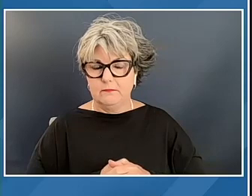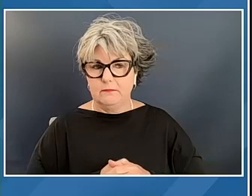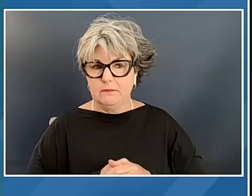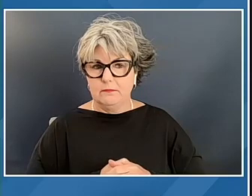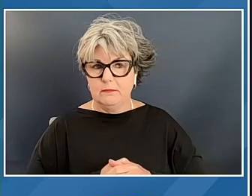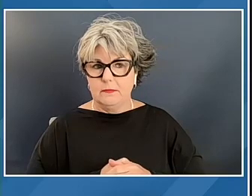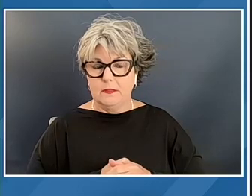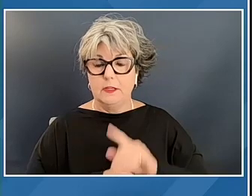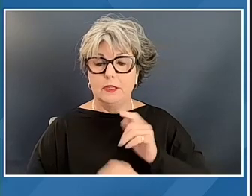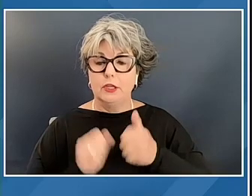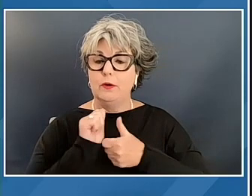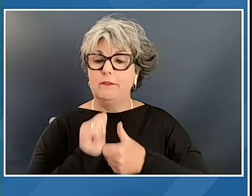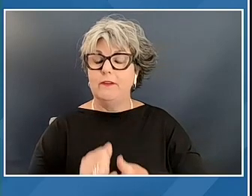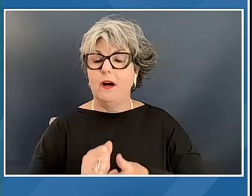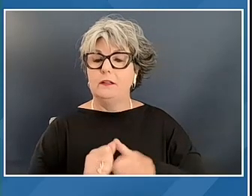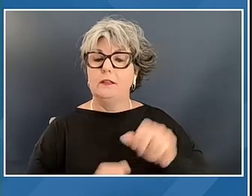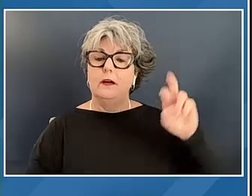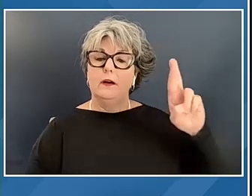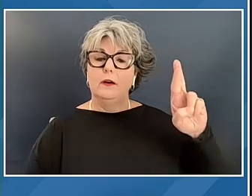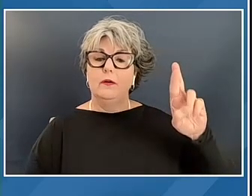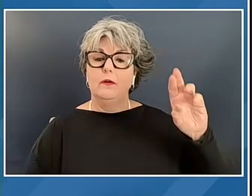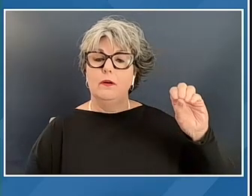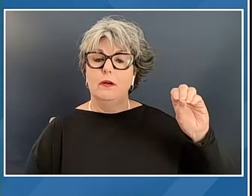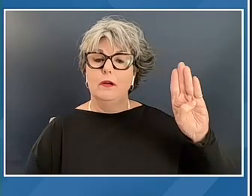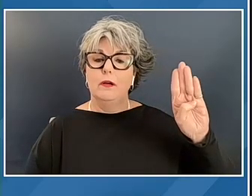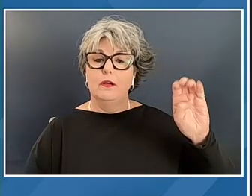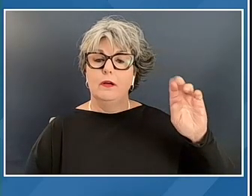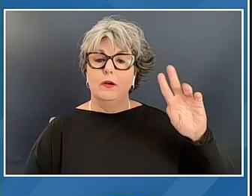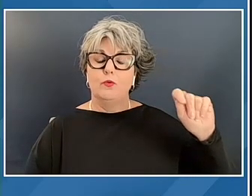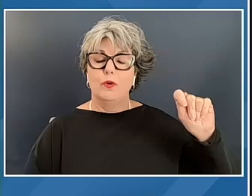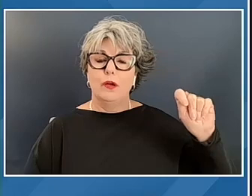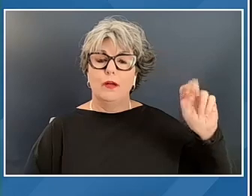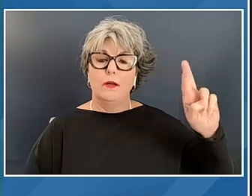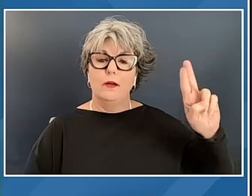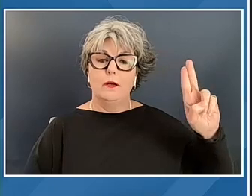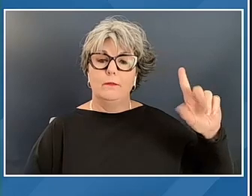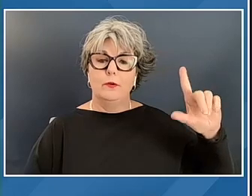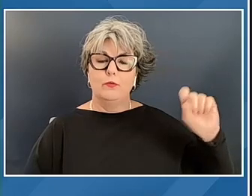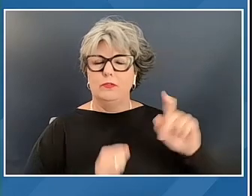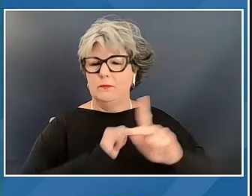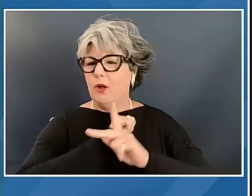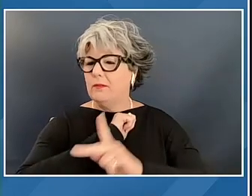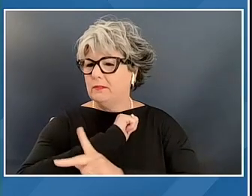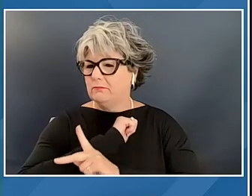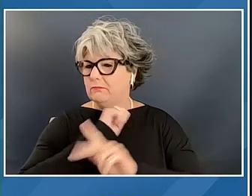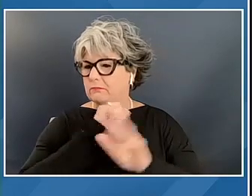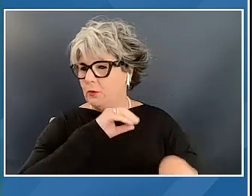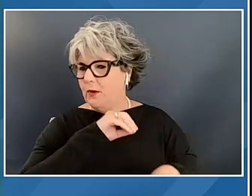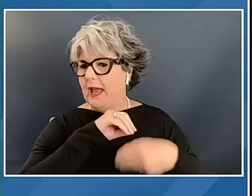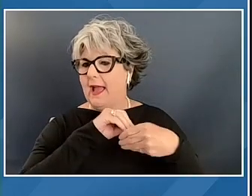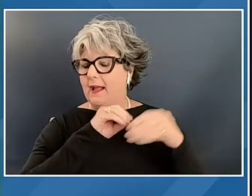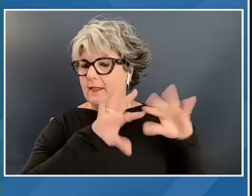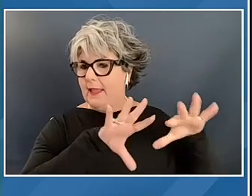for procedural governance? So like if there's a motion on the floor to add that group, would we need to close